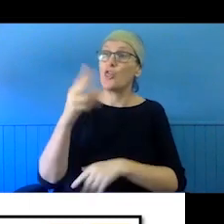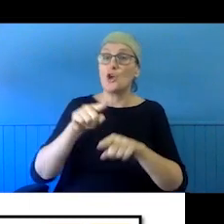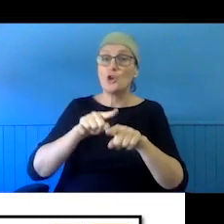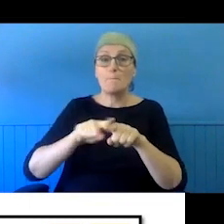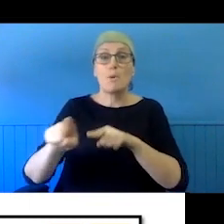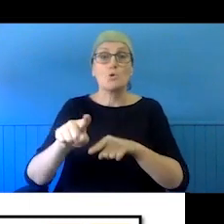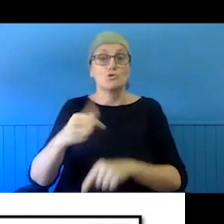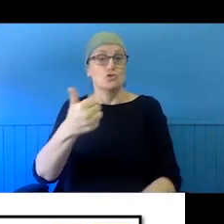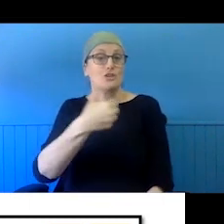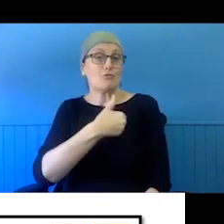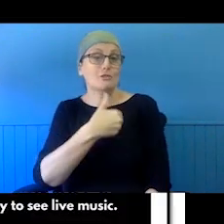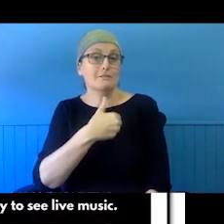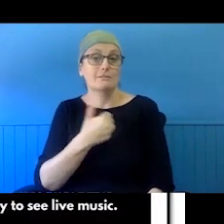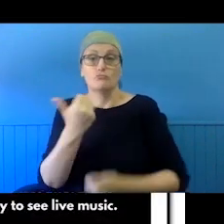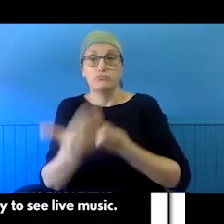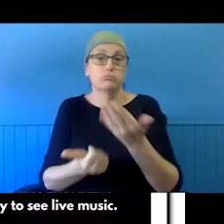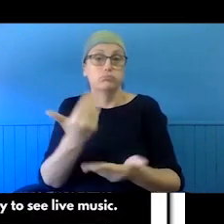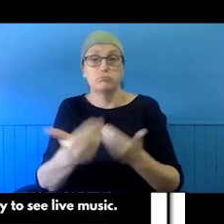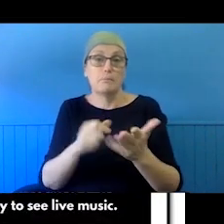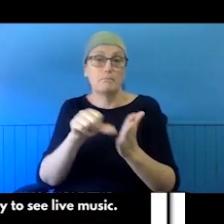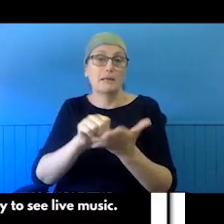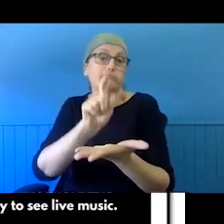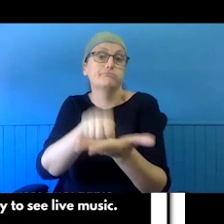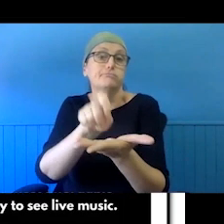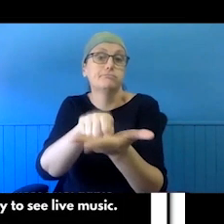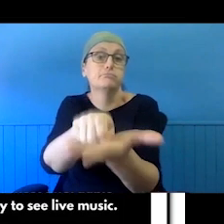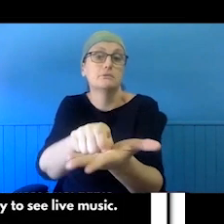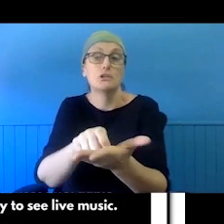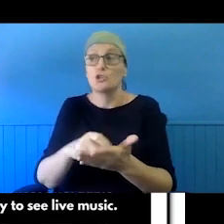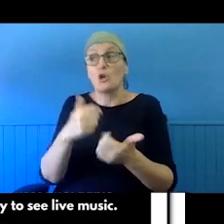country in terms of online giving. Then a really new area in terms of